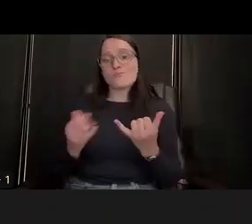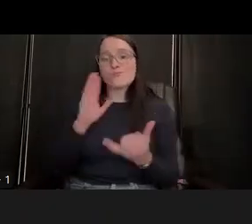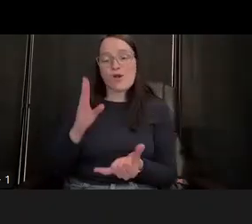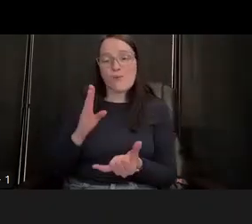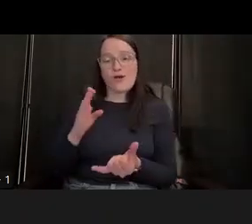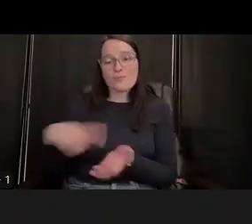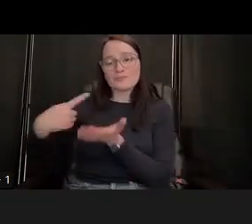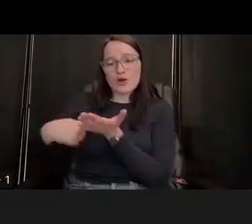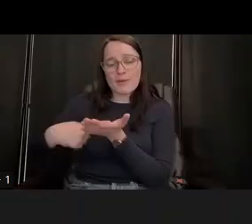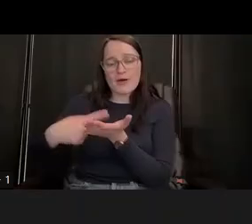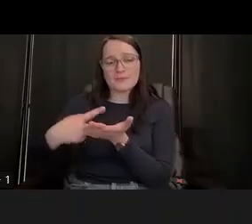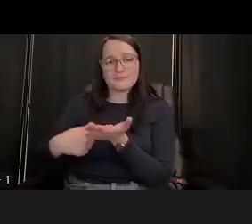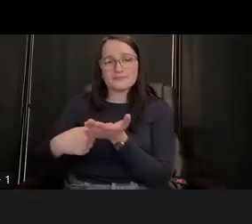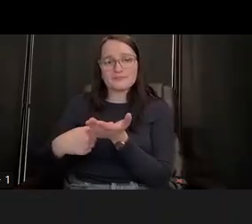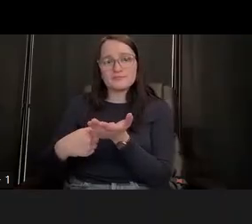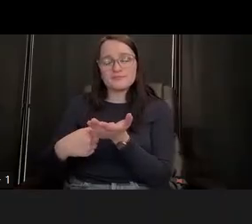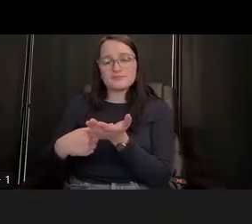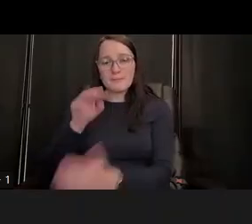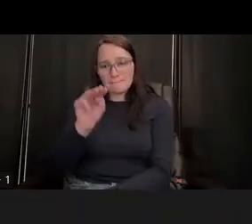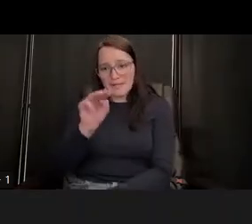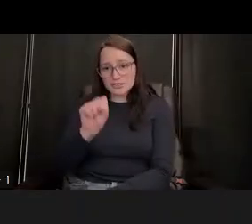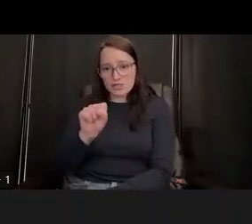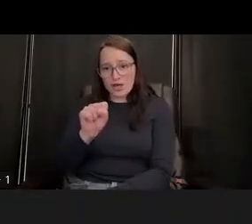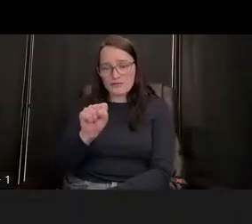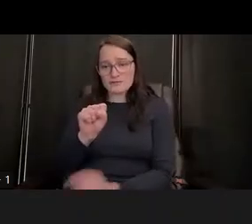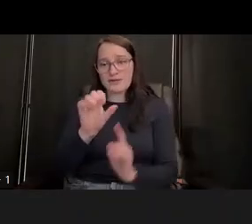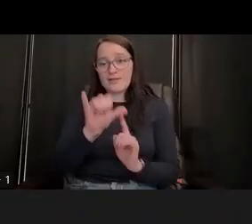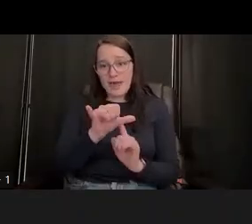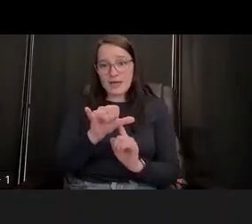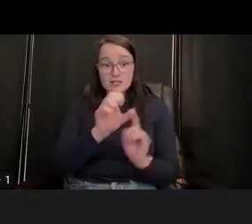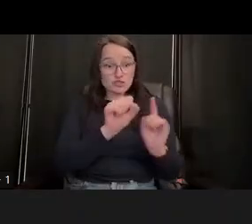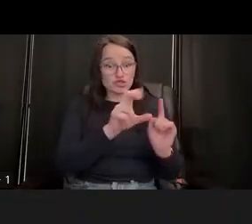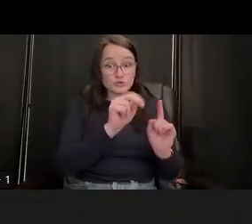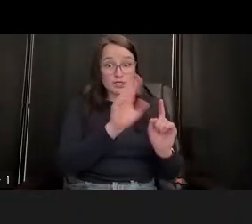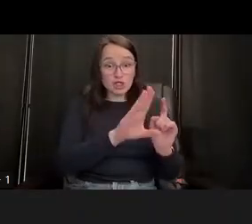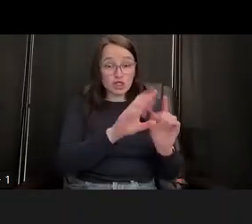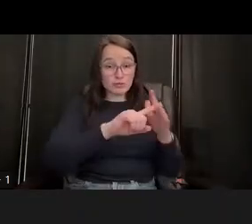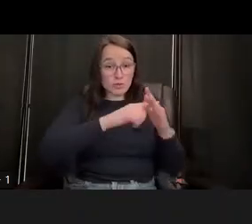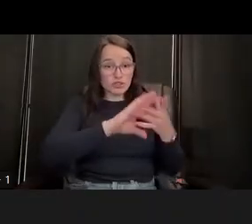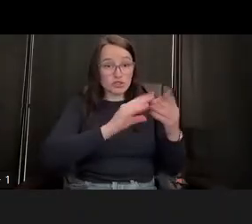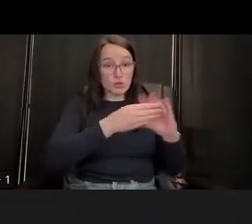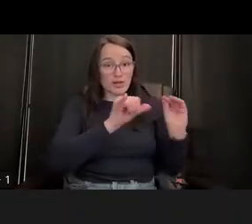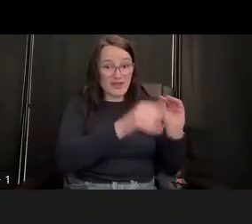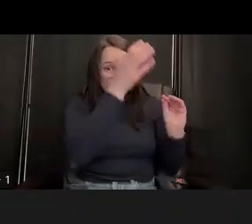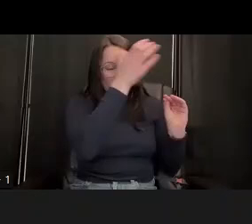this concept at Microsoft um from Susan's origin story through this maturing and evolution that